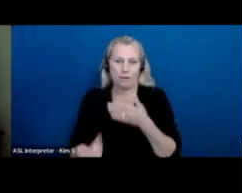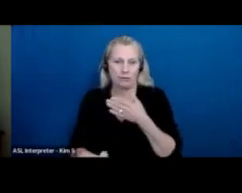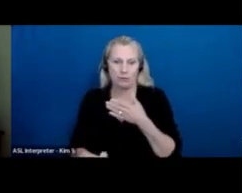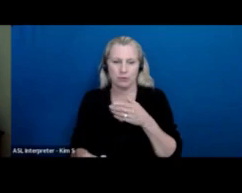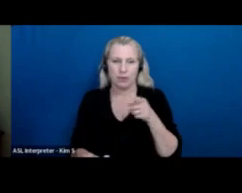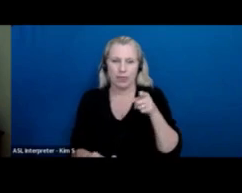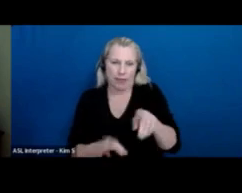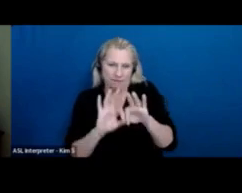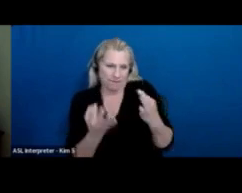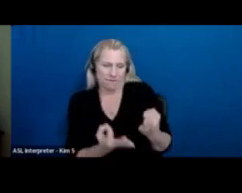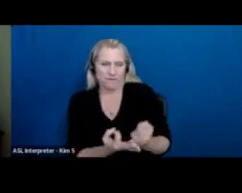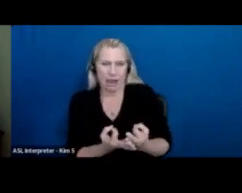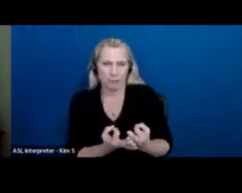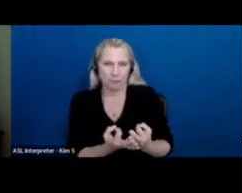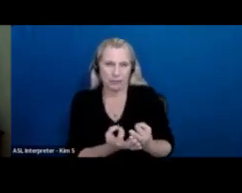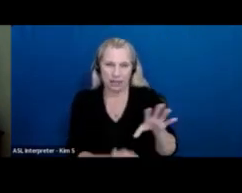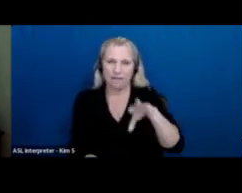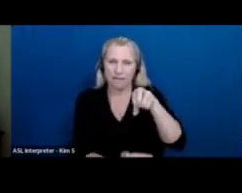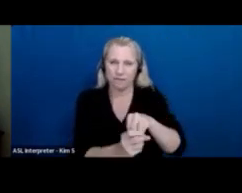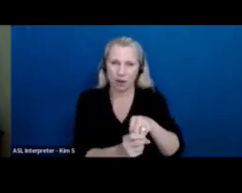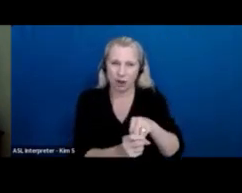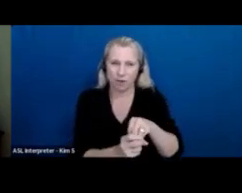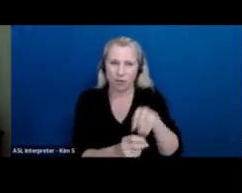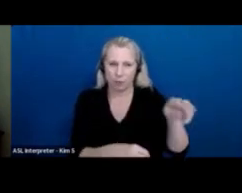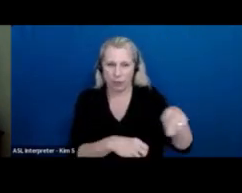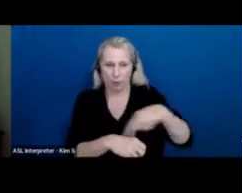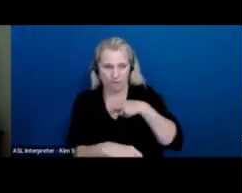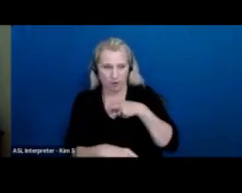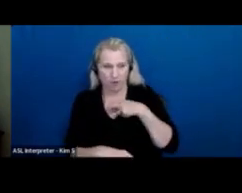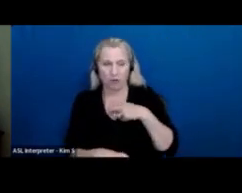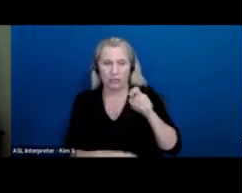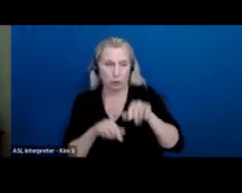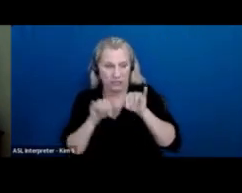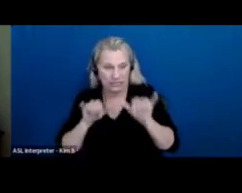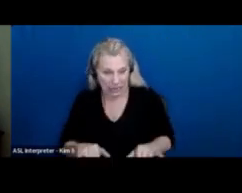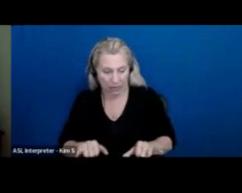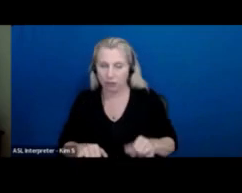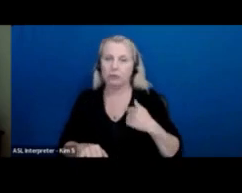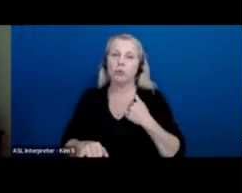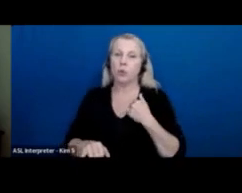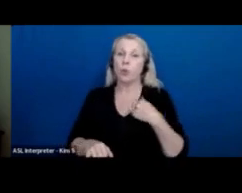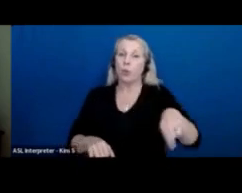in when they're referred need to stay that we as care coordinators need to remain neutral, even if they're